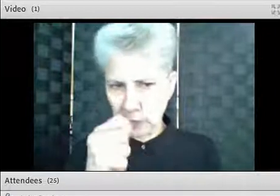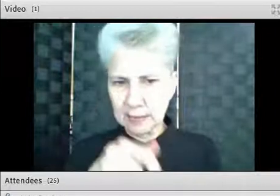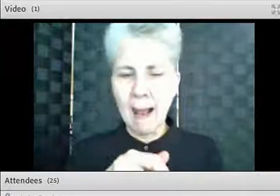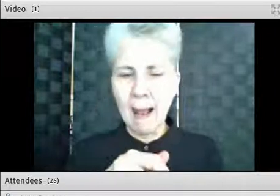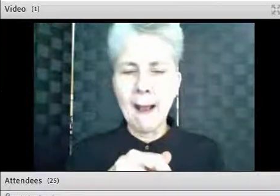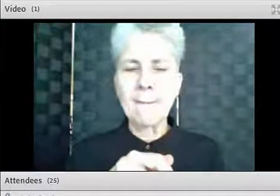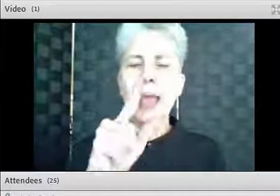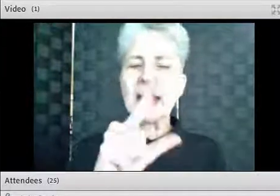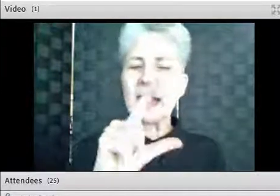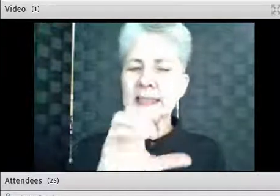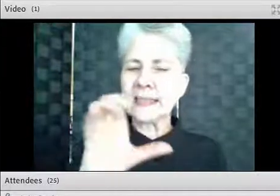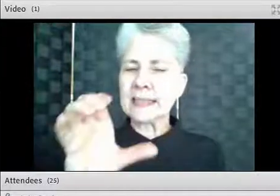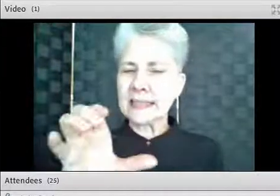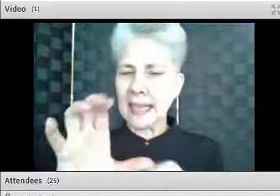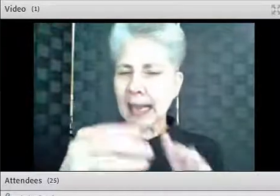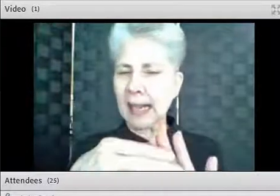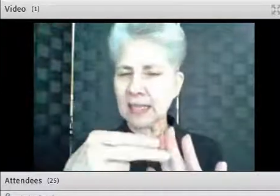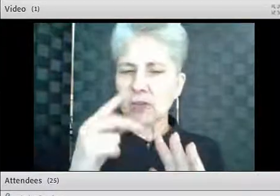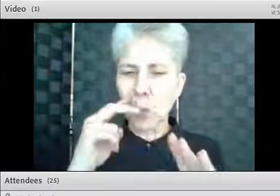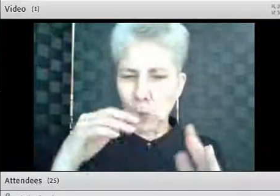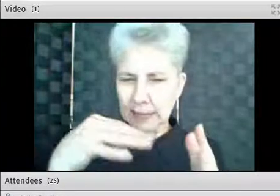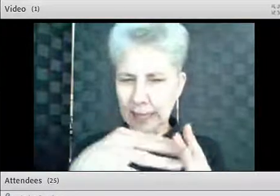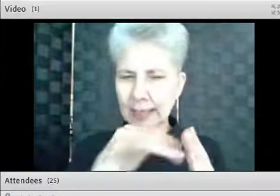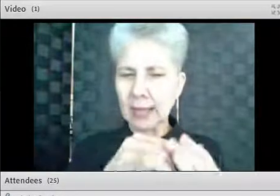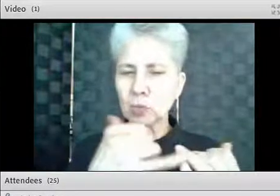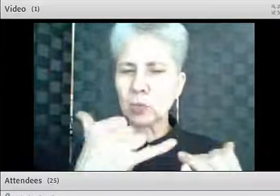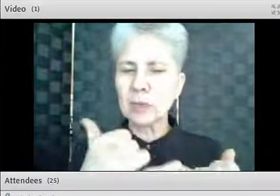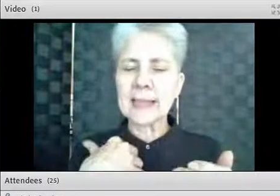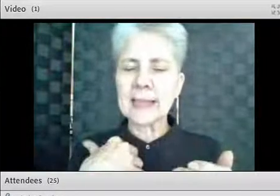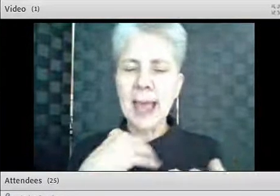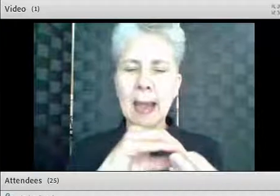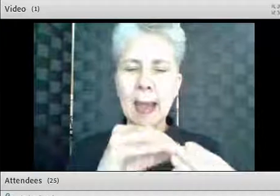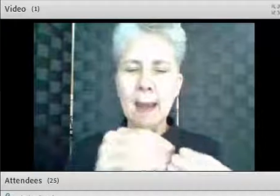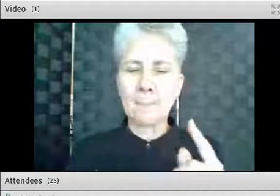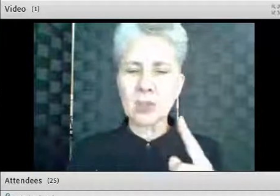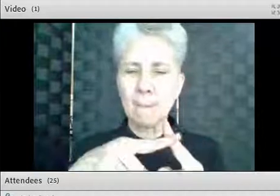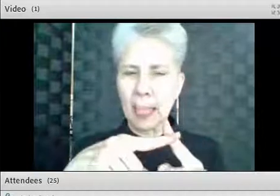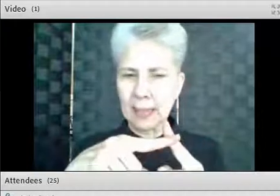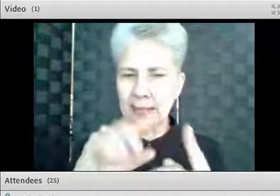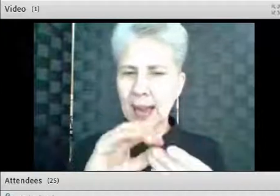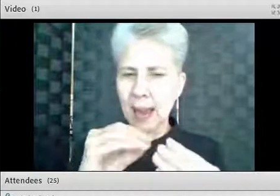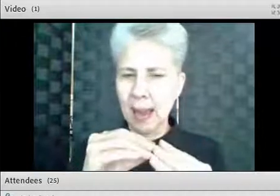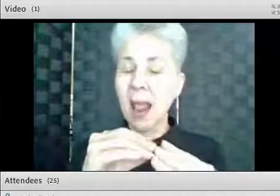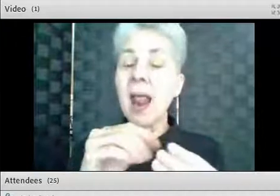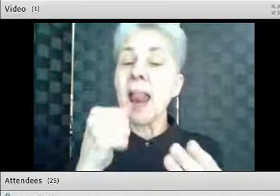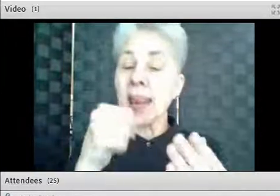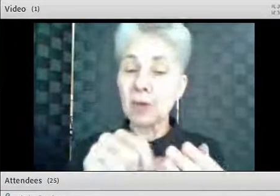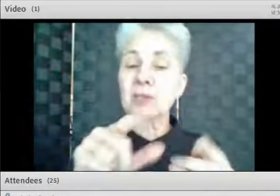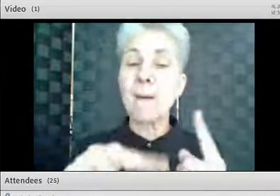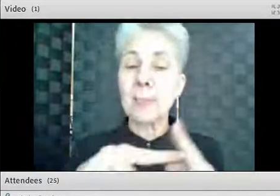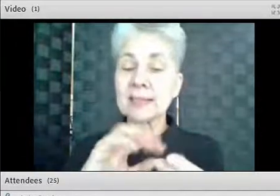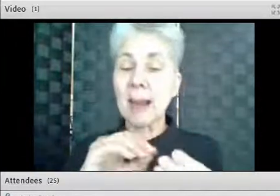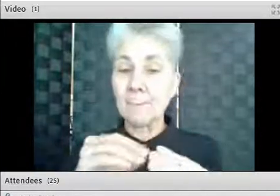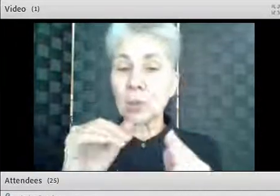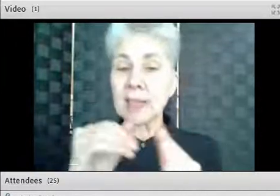which is what we'll look at today, contains numbers and letters in the class number and is used primarily by academic libraries,